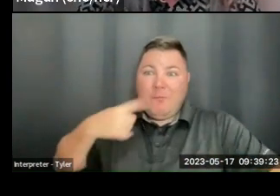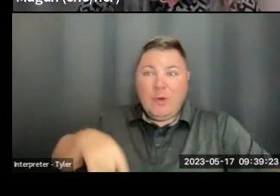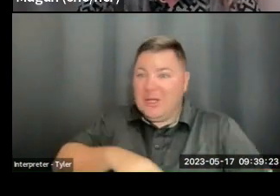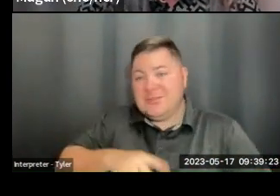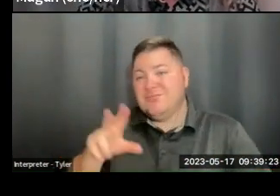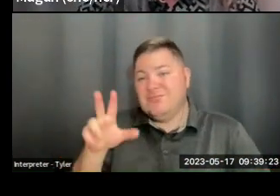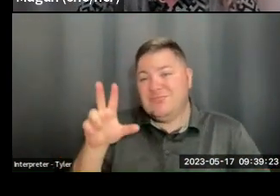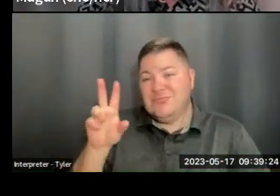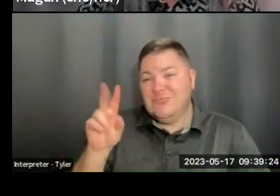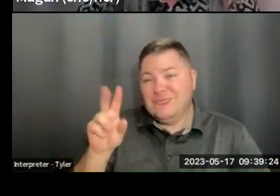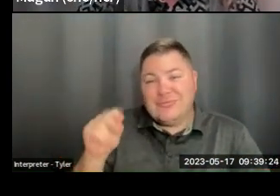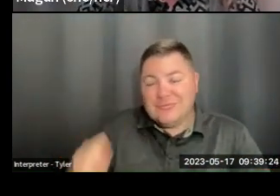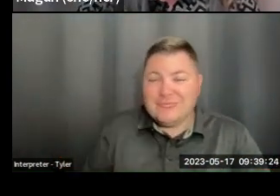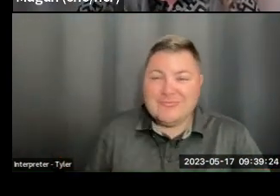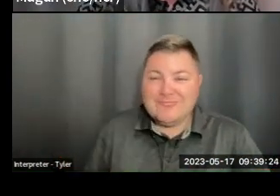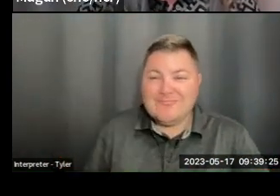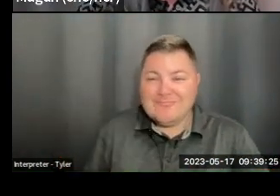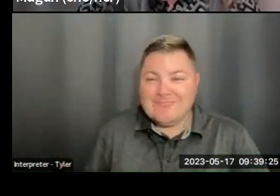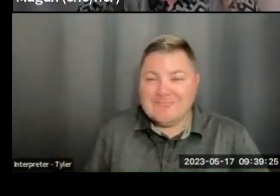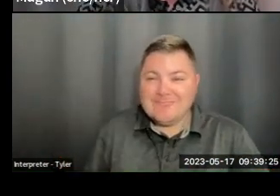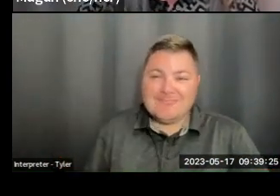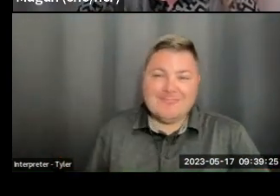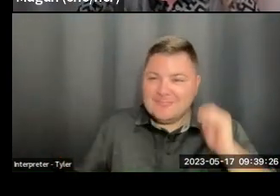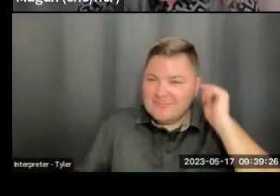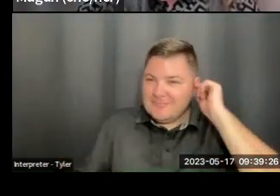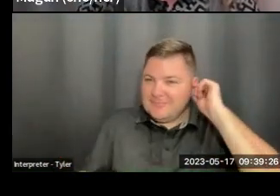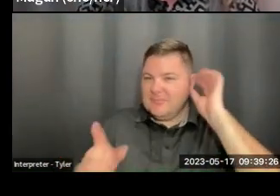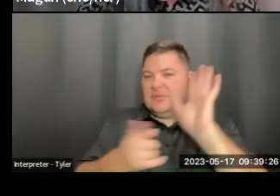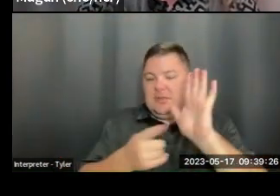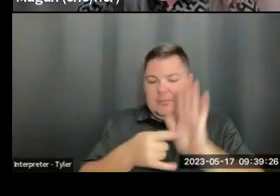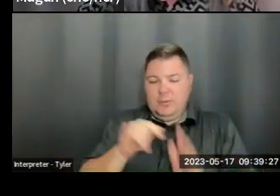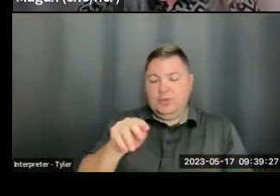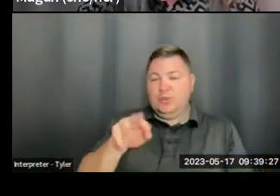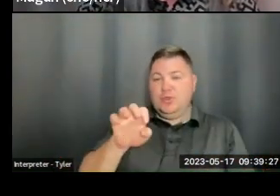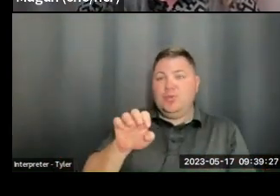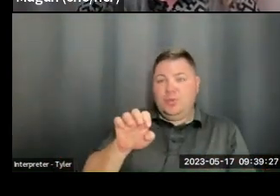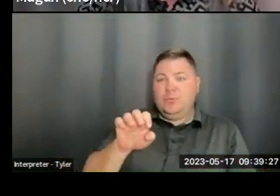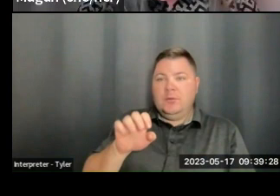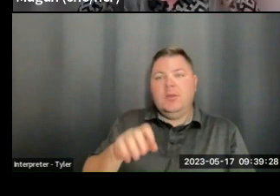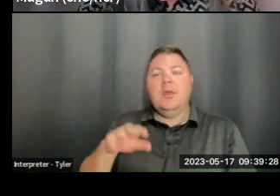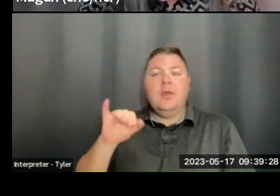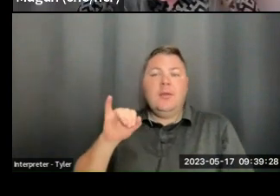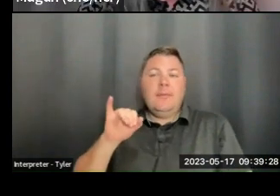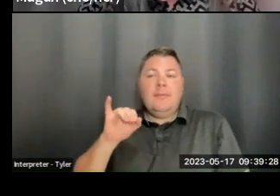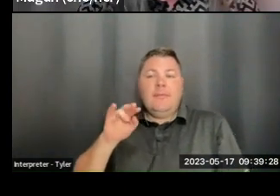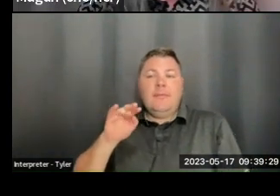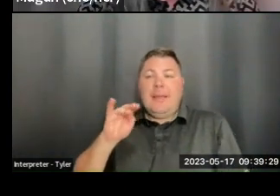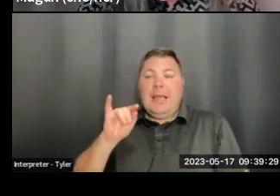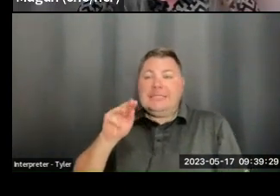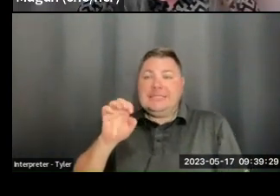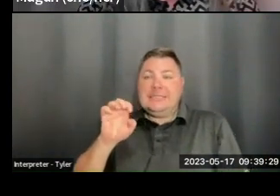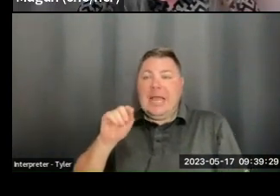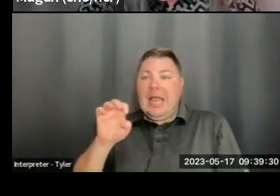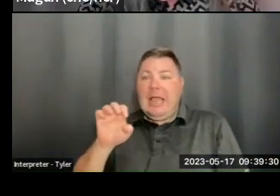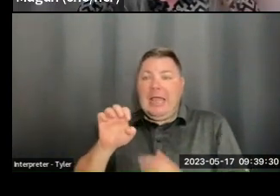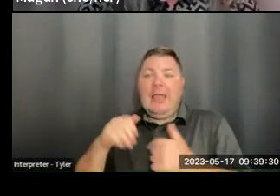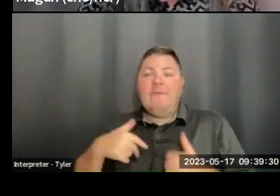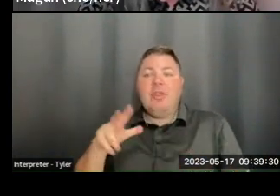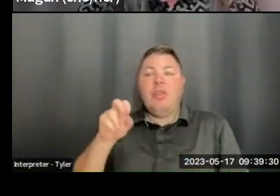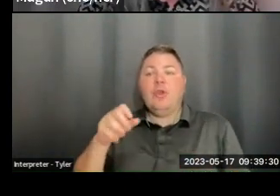Also, sorry, you aren't the most important client that we have. For the month of June, MindsEye has